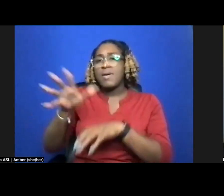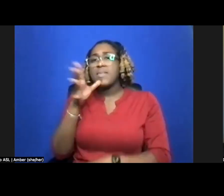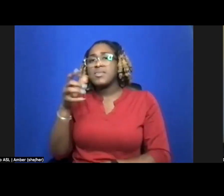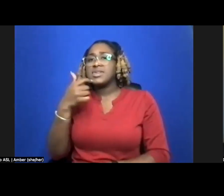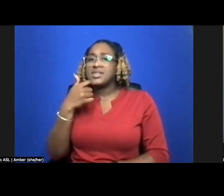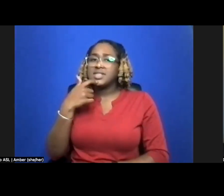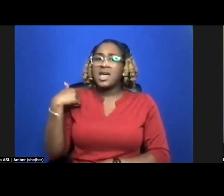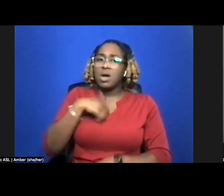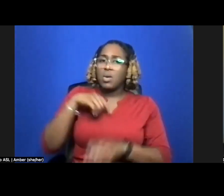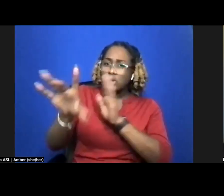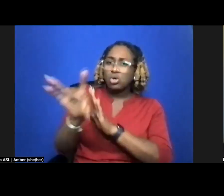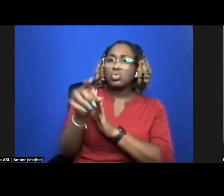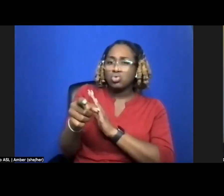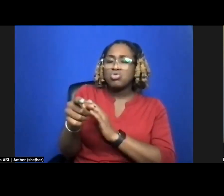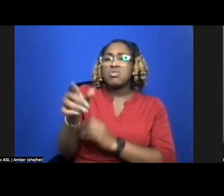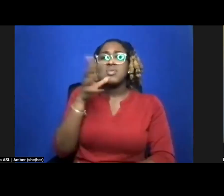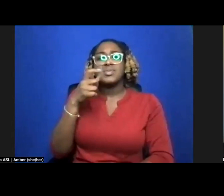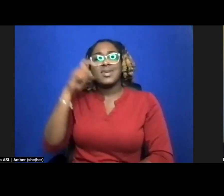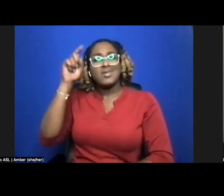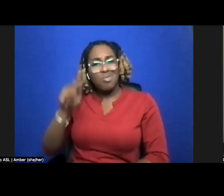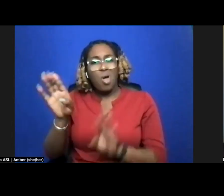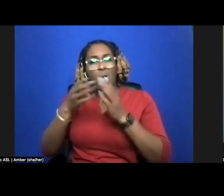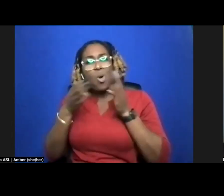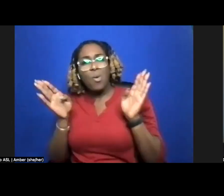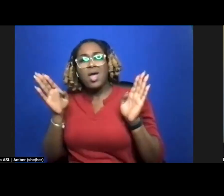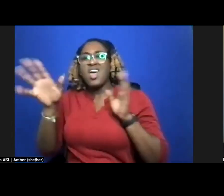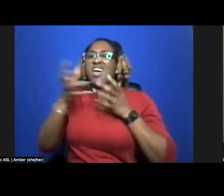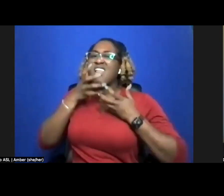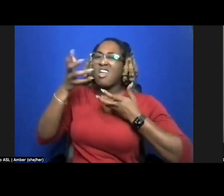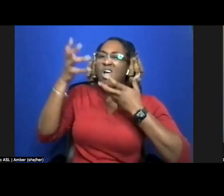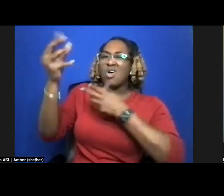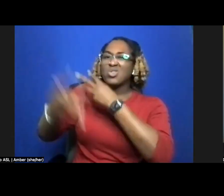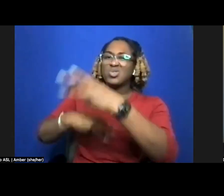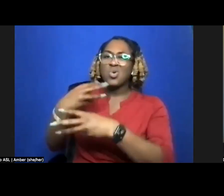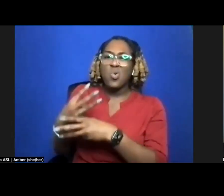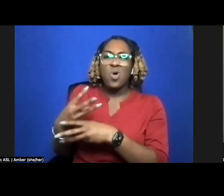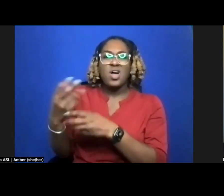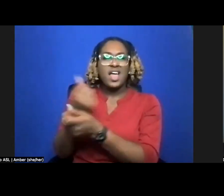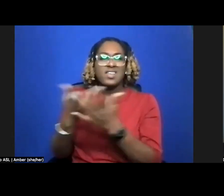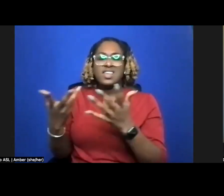mama say you better open your mouth and call out. let the worms, the bitter rot trapped & bluesed in your throat fall